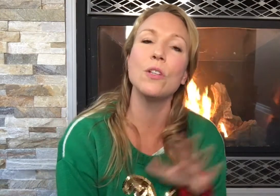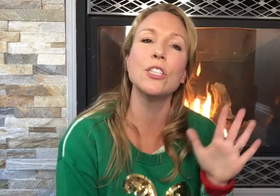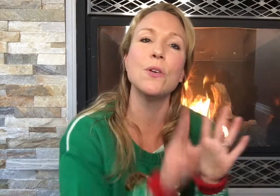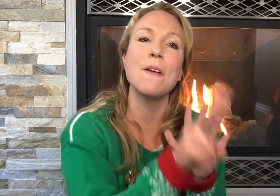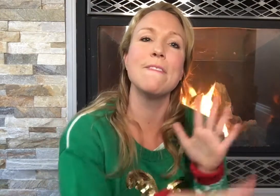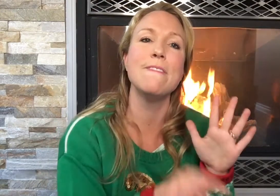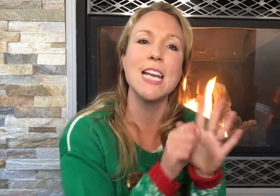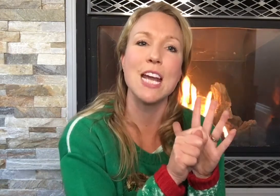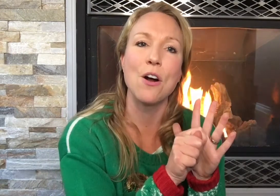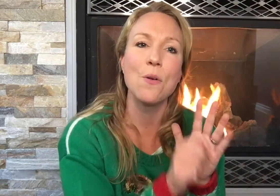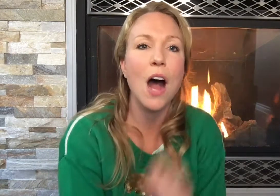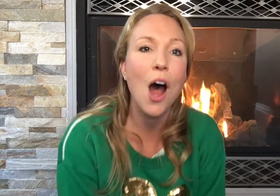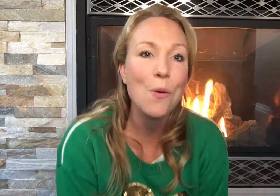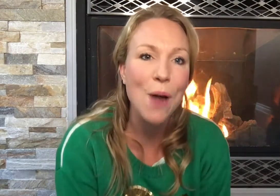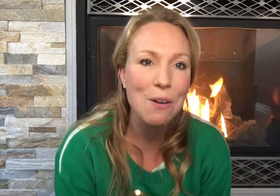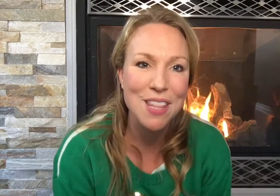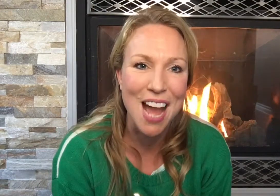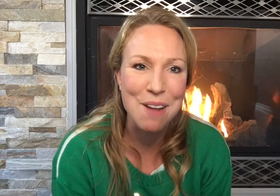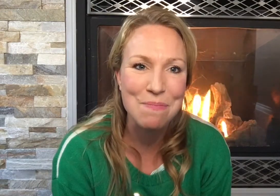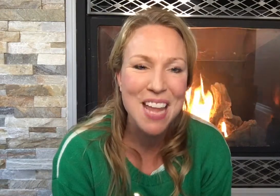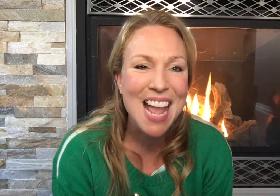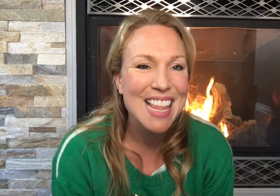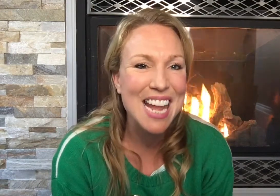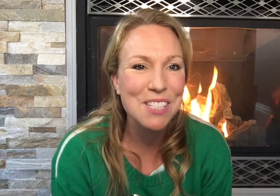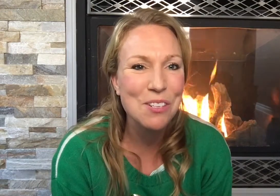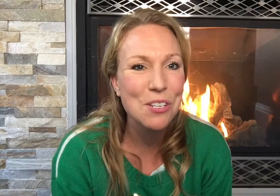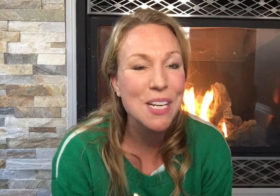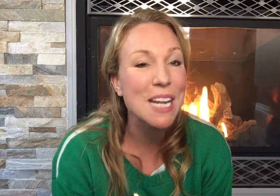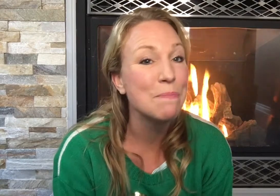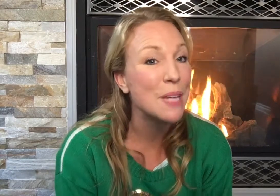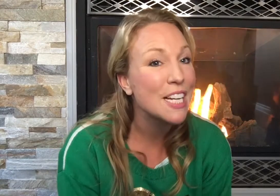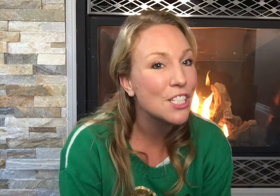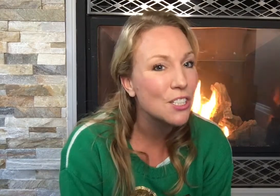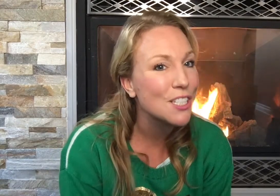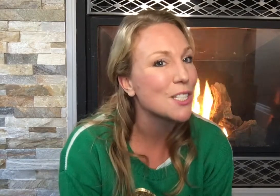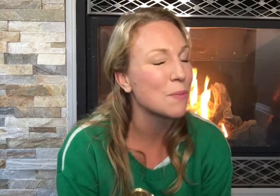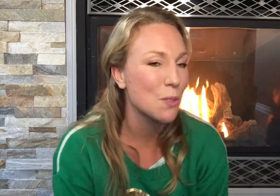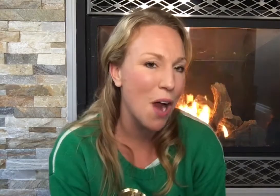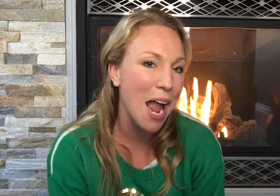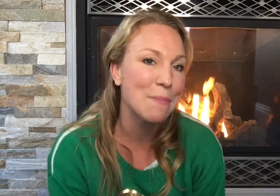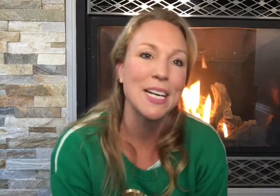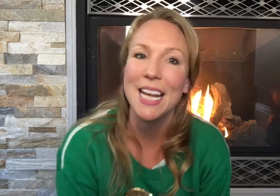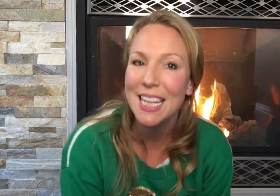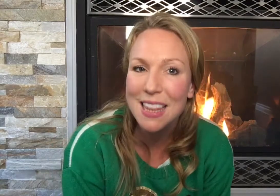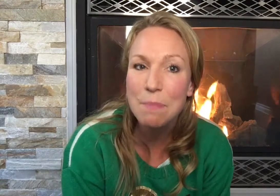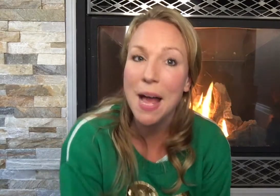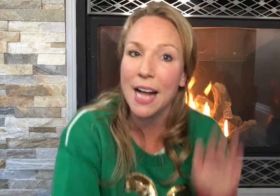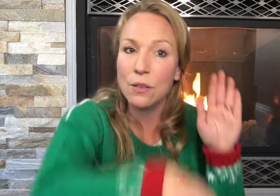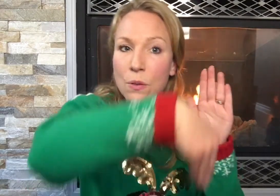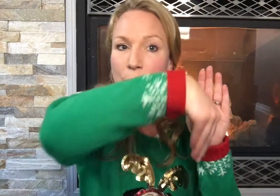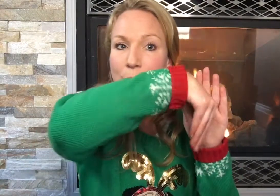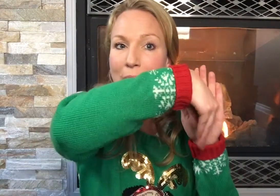new VIDEO around them. Thanks for tuning in. Be sure to subscribe and hit the bell, BELL,